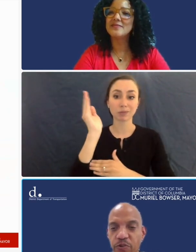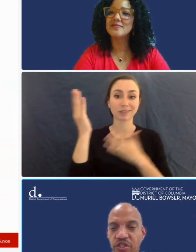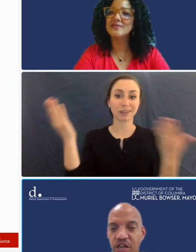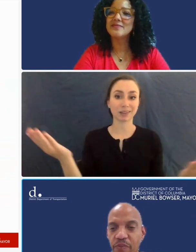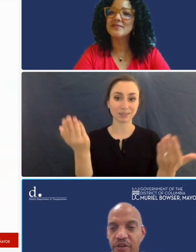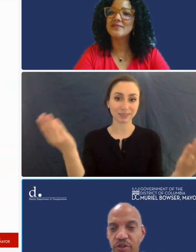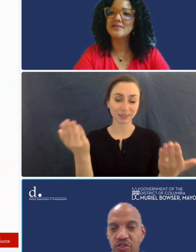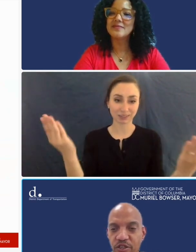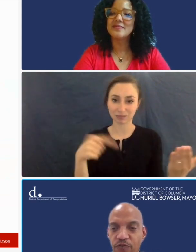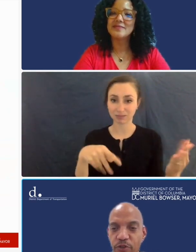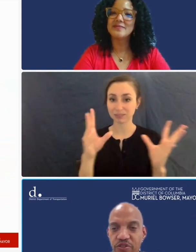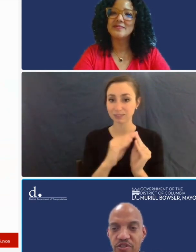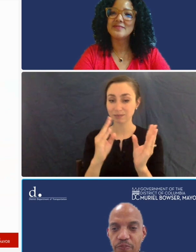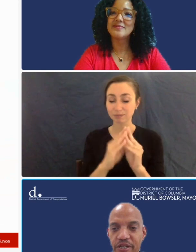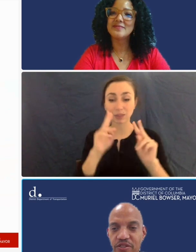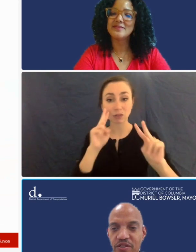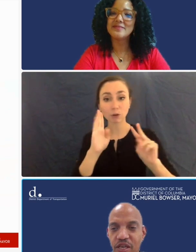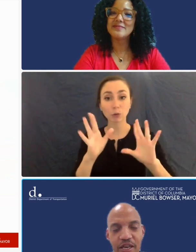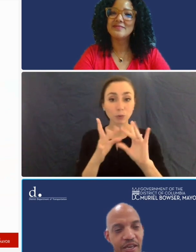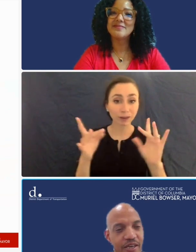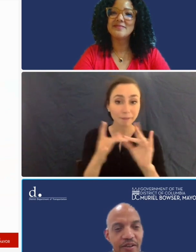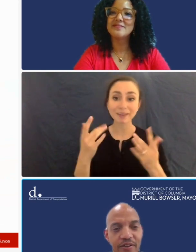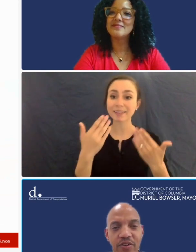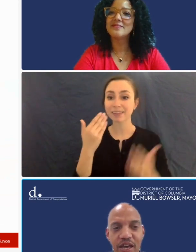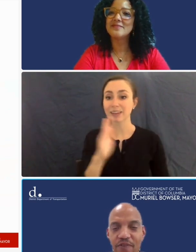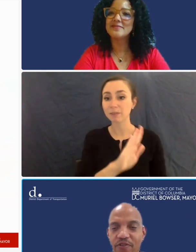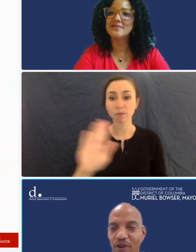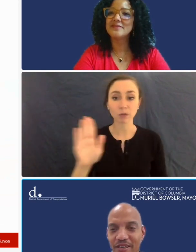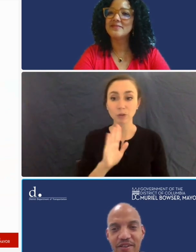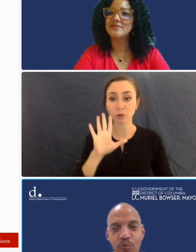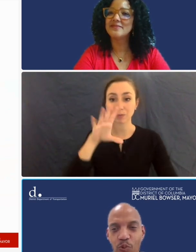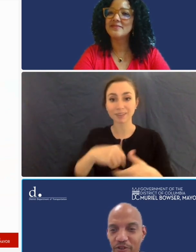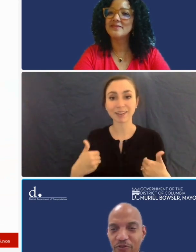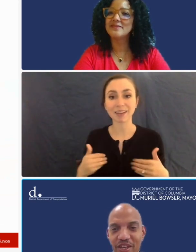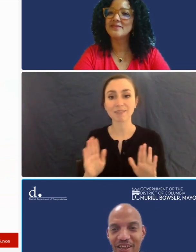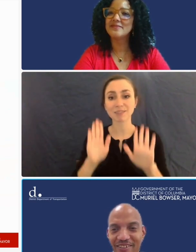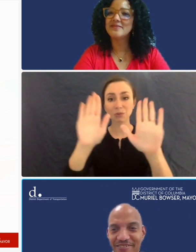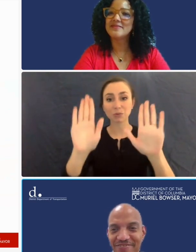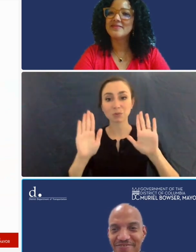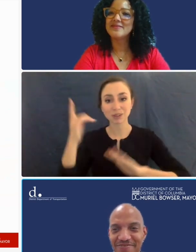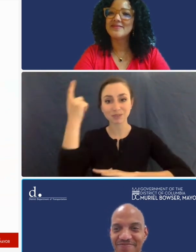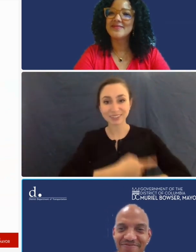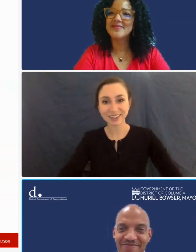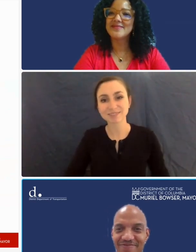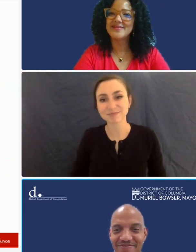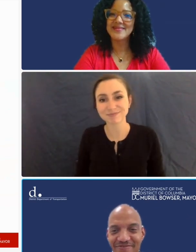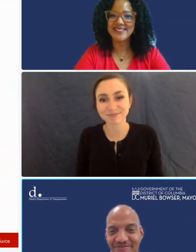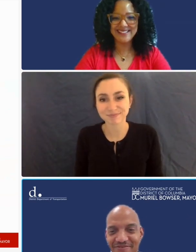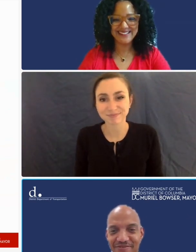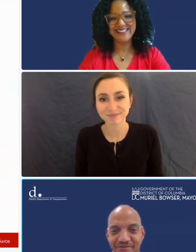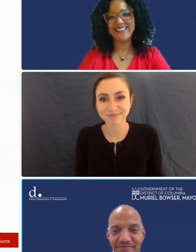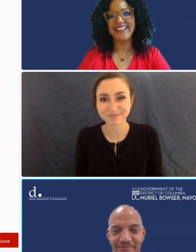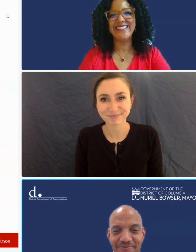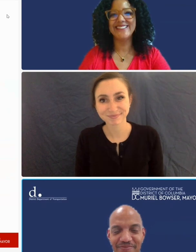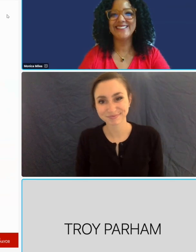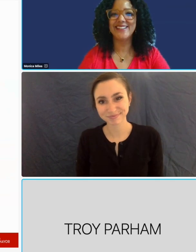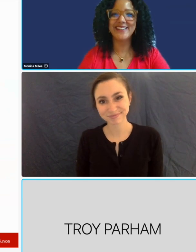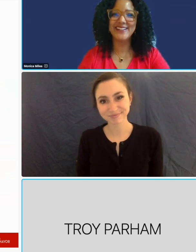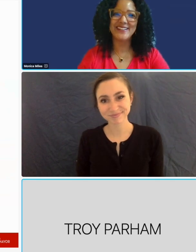comment we thank you for your participation and uh have a great and wonderful day